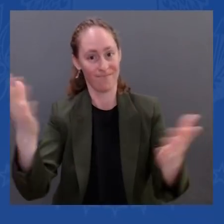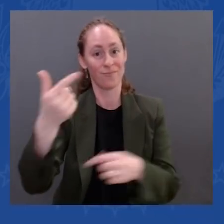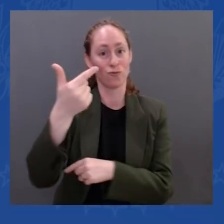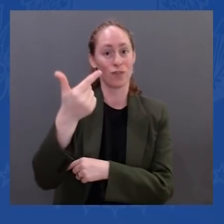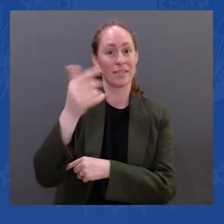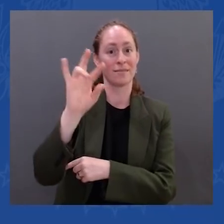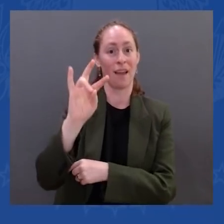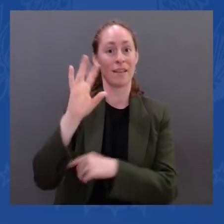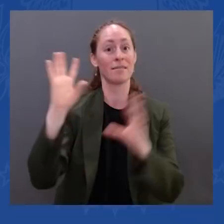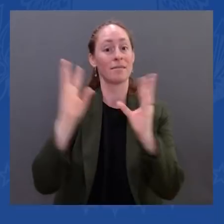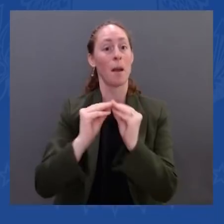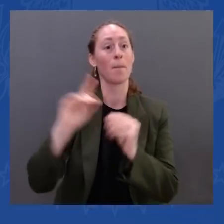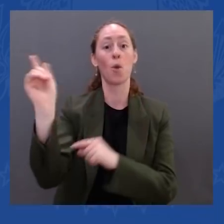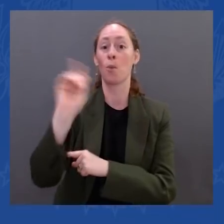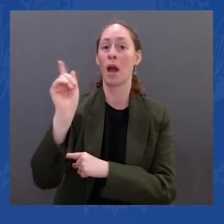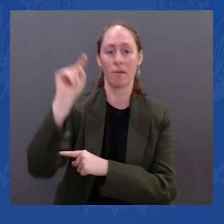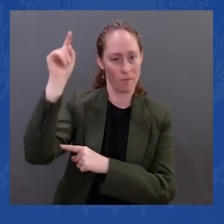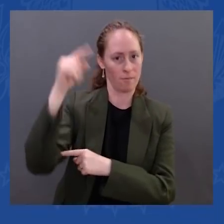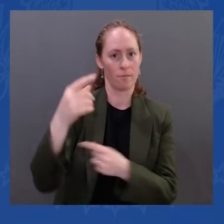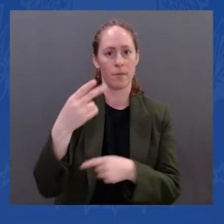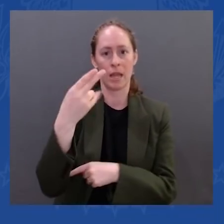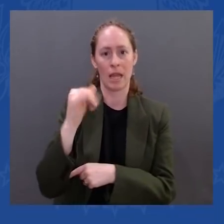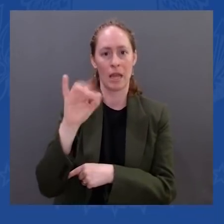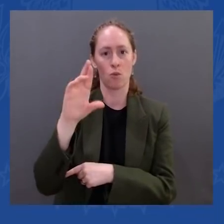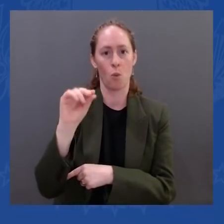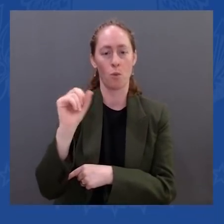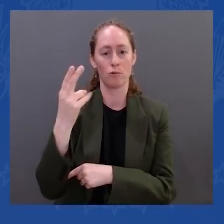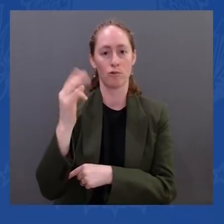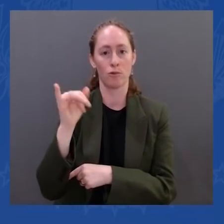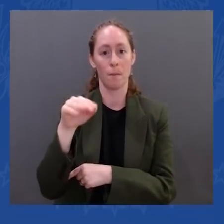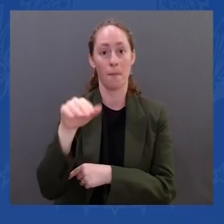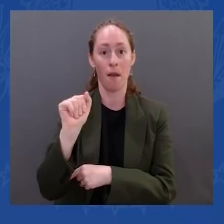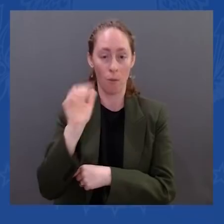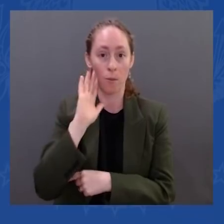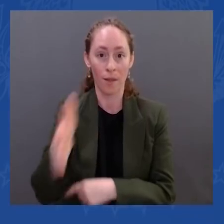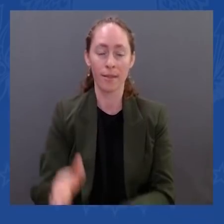The United States remains fully committed to Japan's defense, and we welcome --